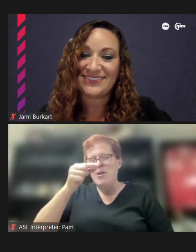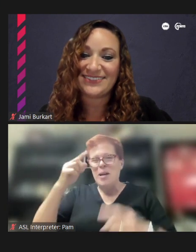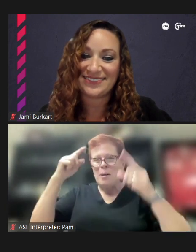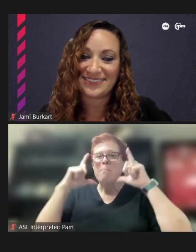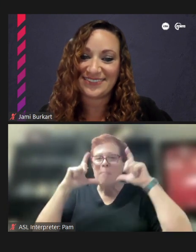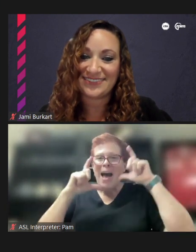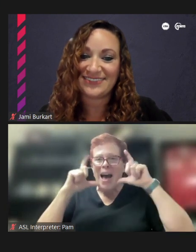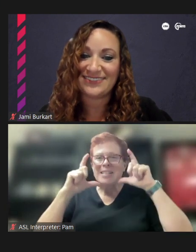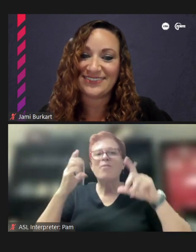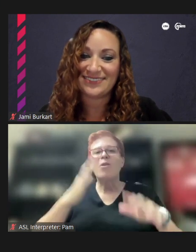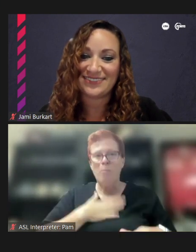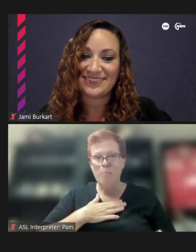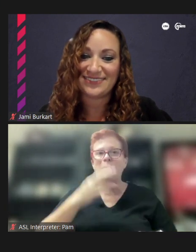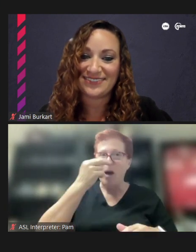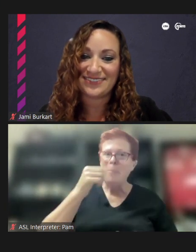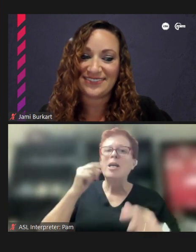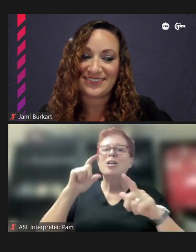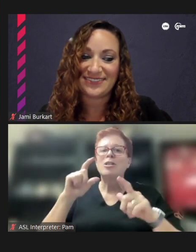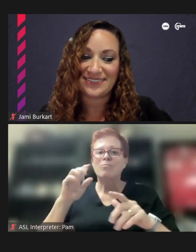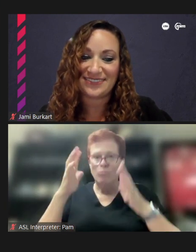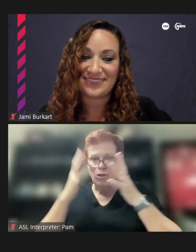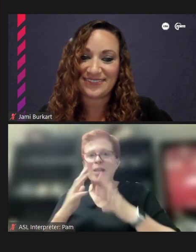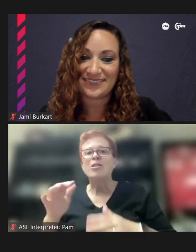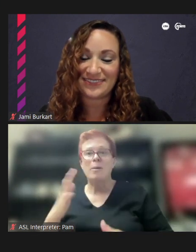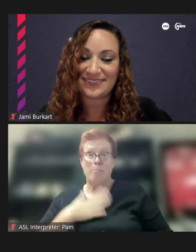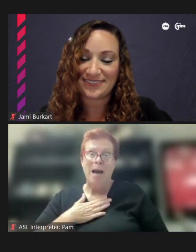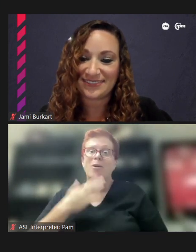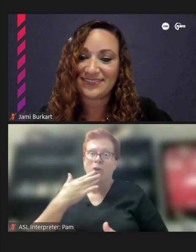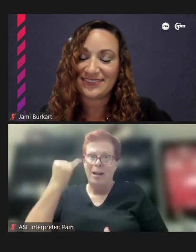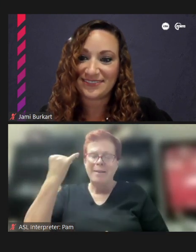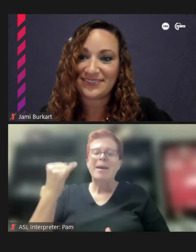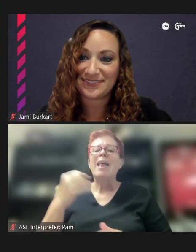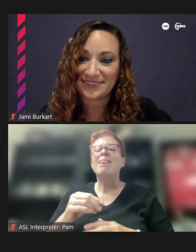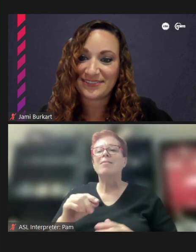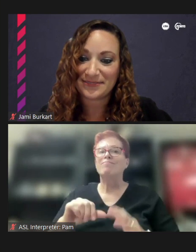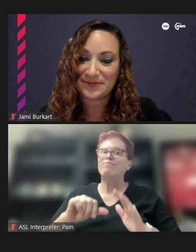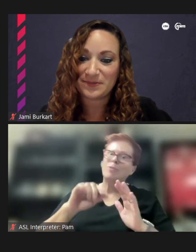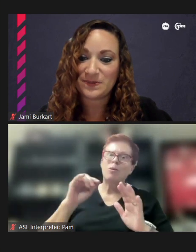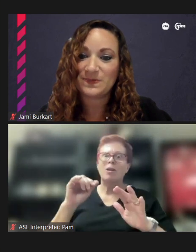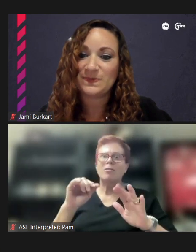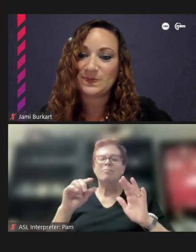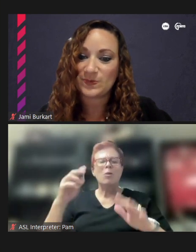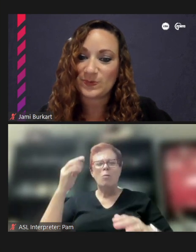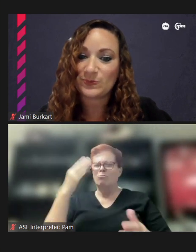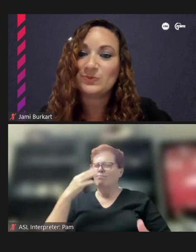top of mind as well as the kind of iconic -- you talk about images -- the the Aragon Ballroom